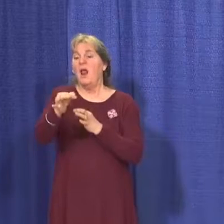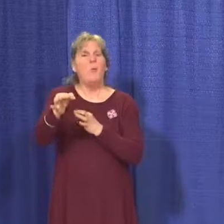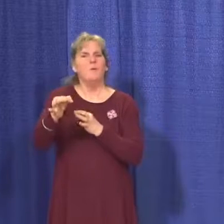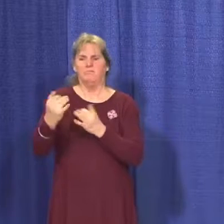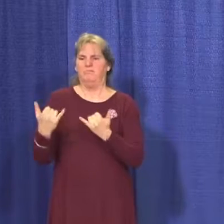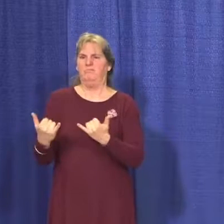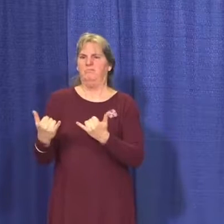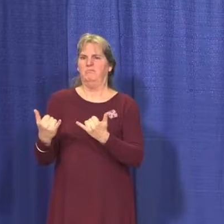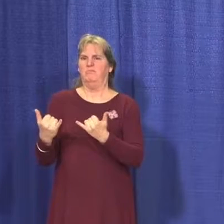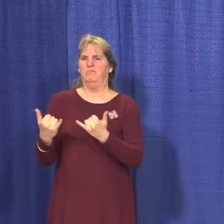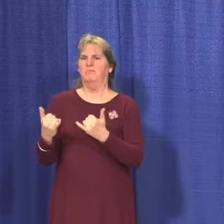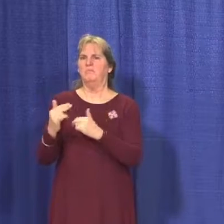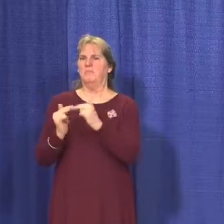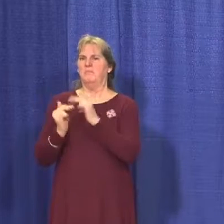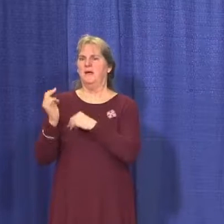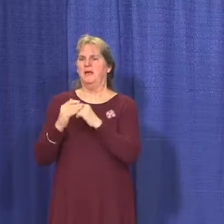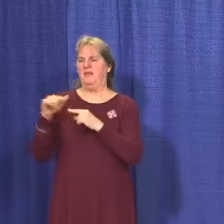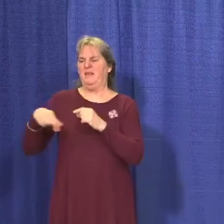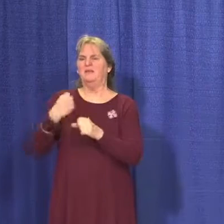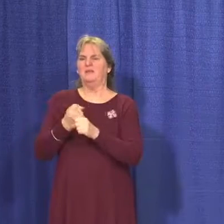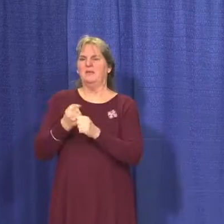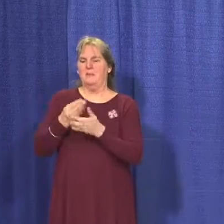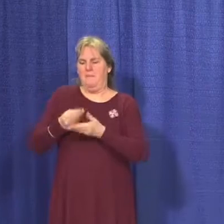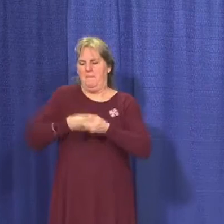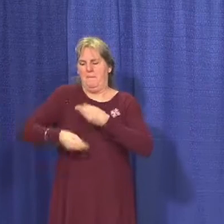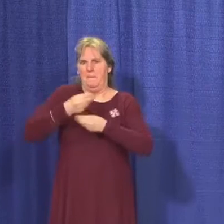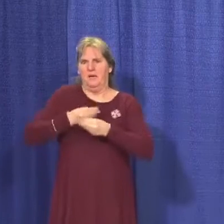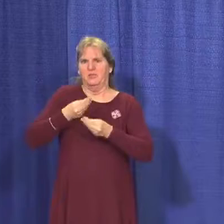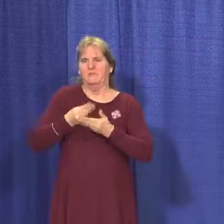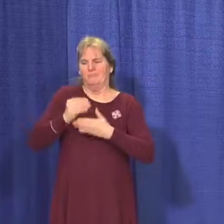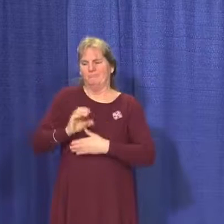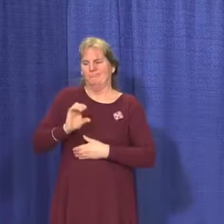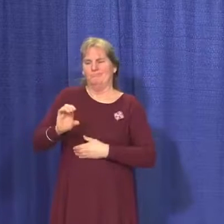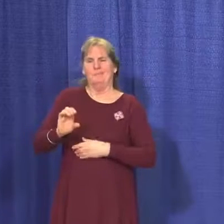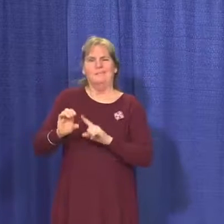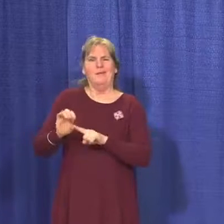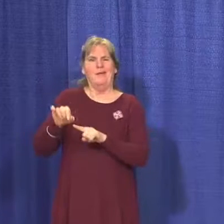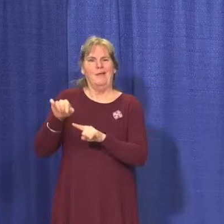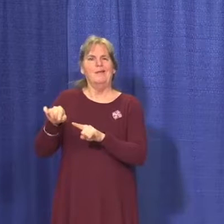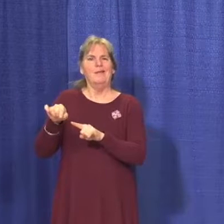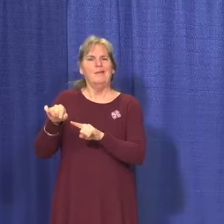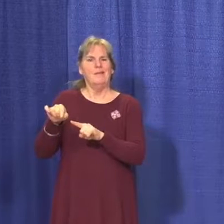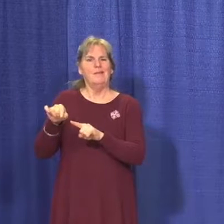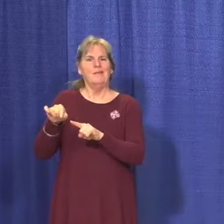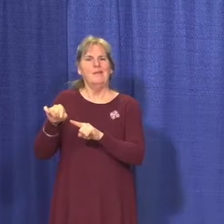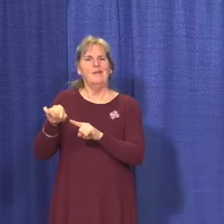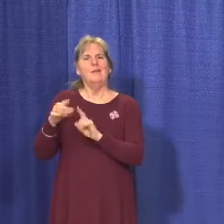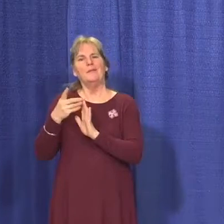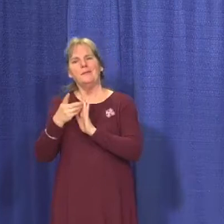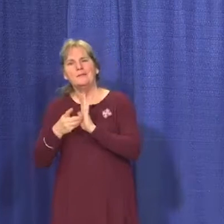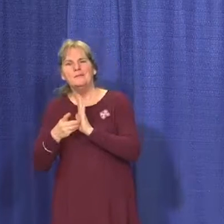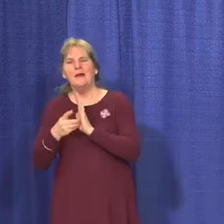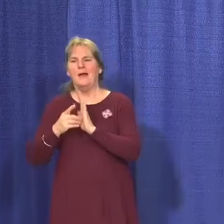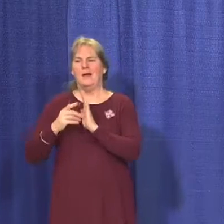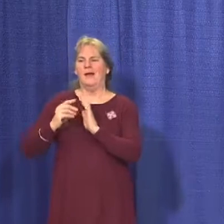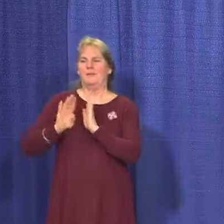not sometime into the future. You will see in this year's budget resources to address the